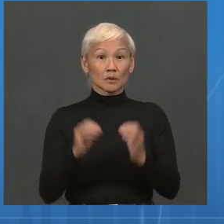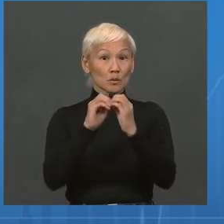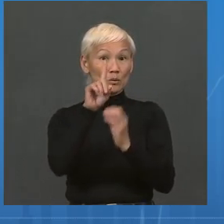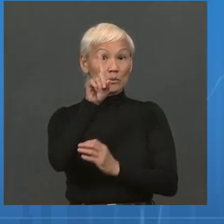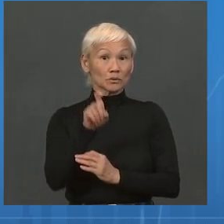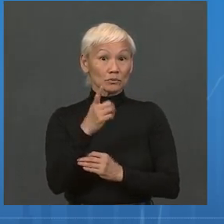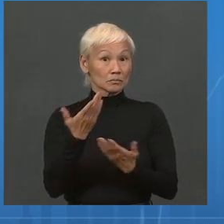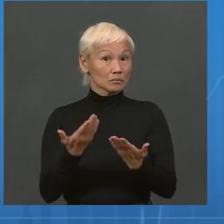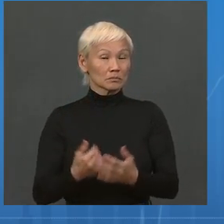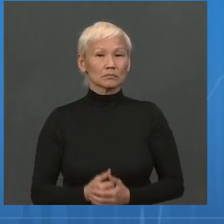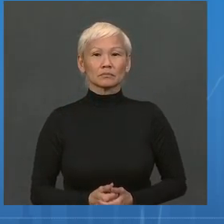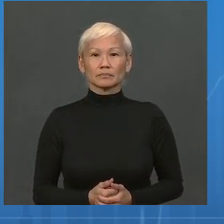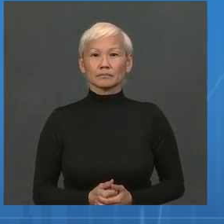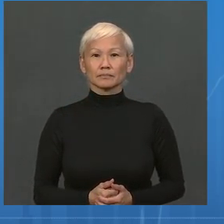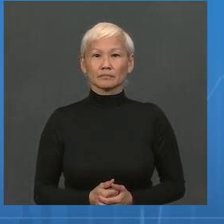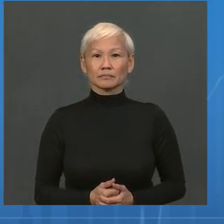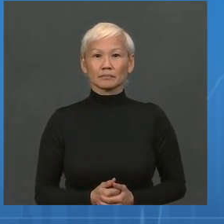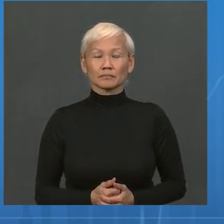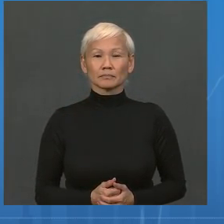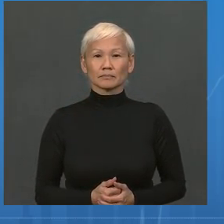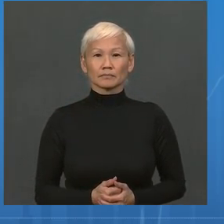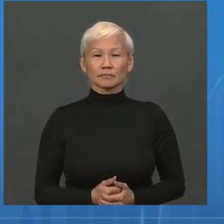Let's go to Christina Hall at the Detroit Free Press.